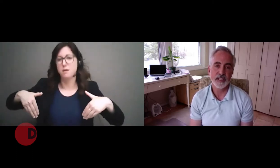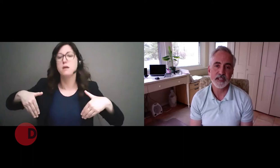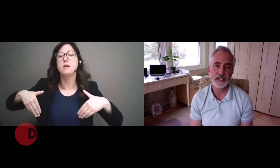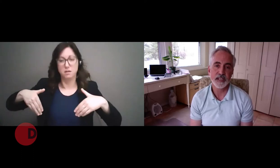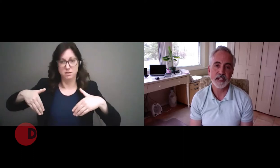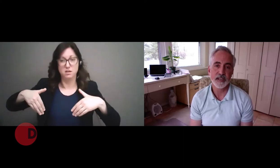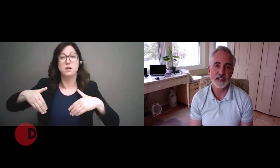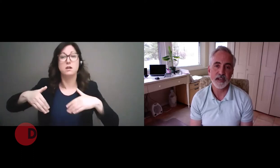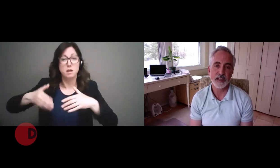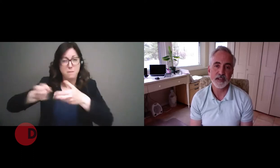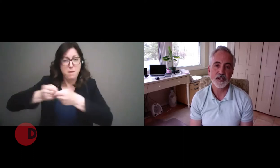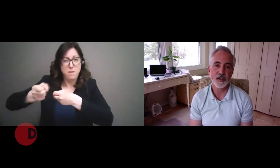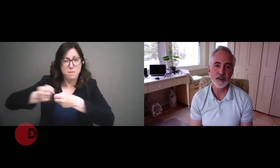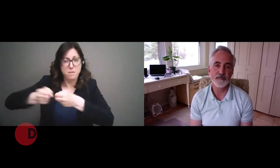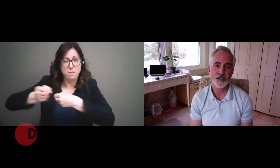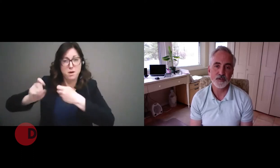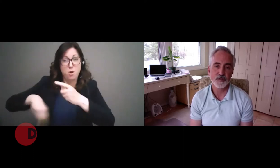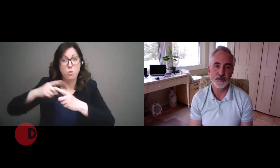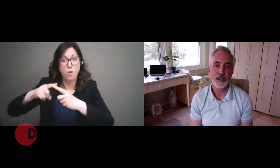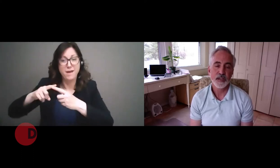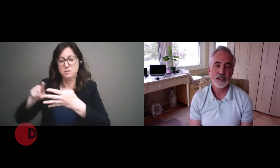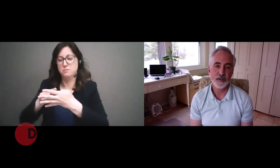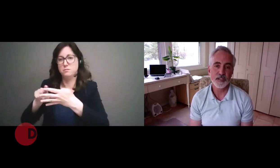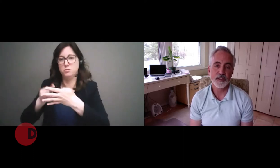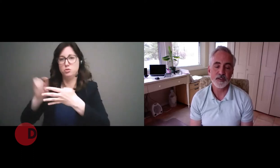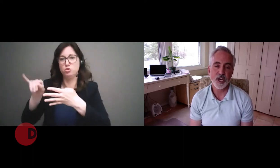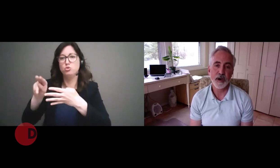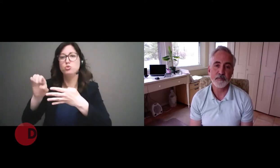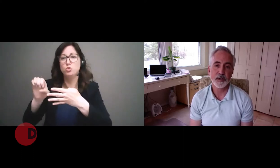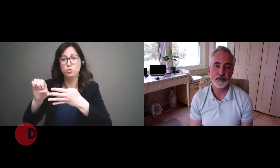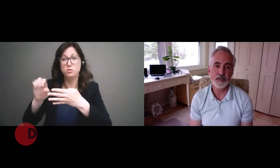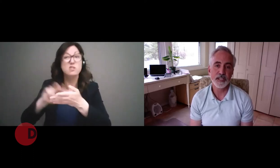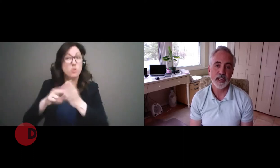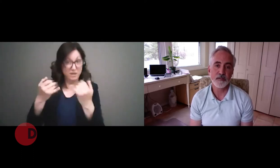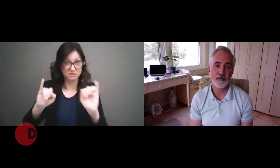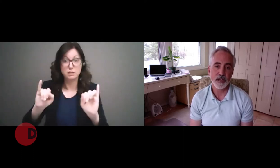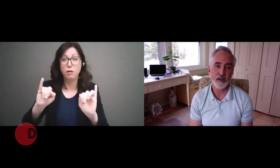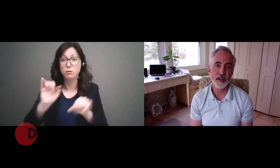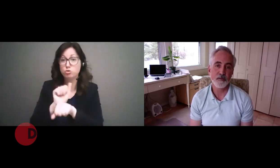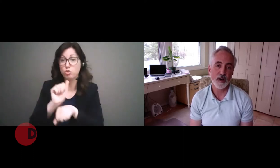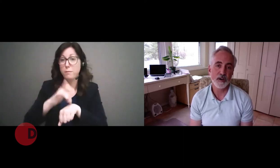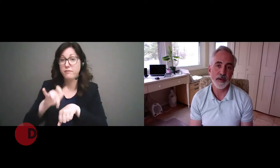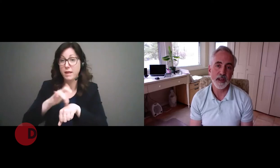hiring in the first week of June so job openings are still available